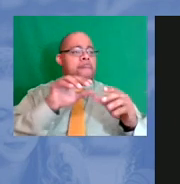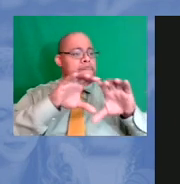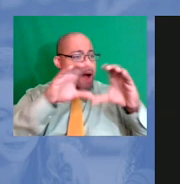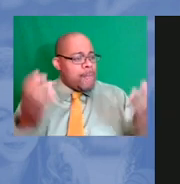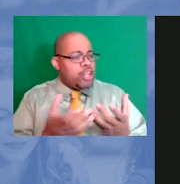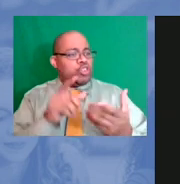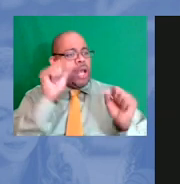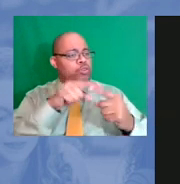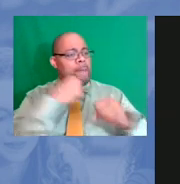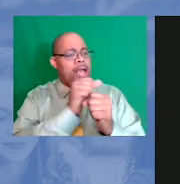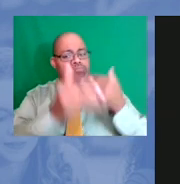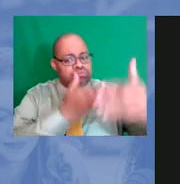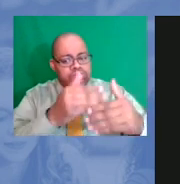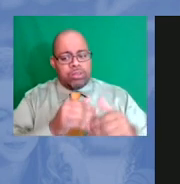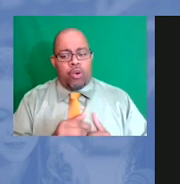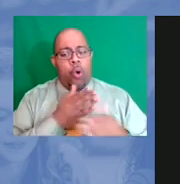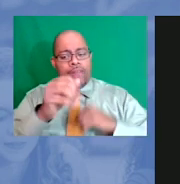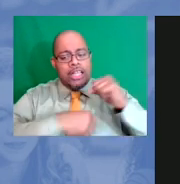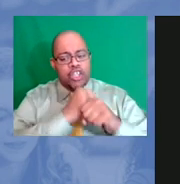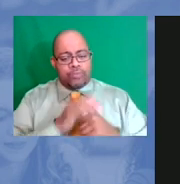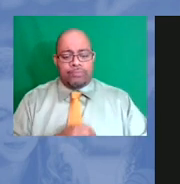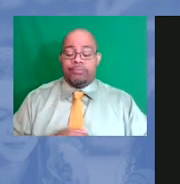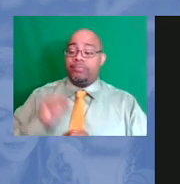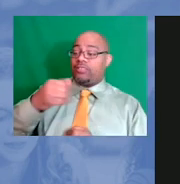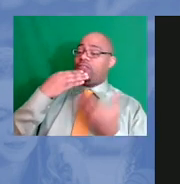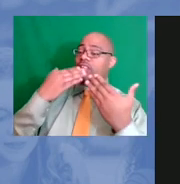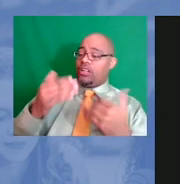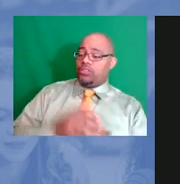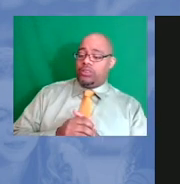OVER THE YEARS >> THANKS AGAIN FOR THE OPPORTUNITY AND I'M